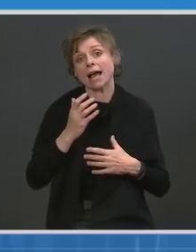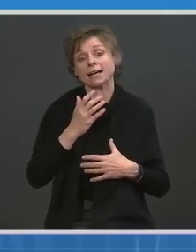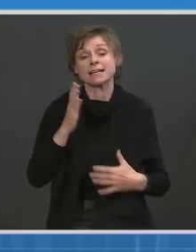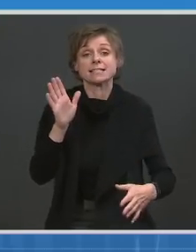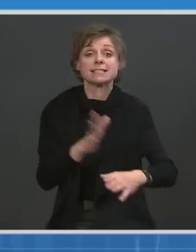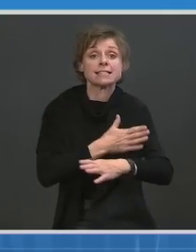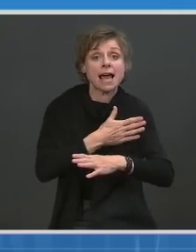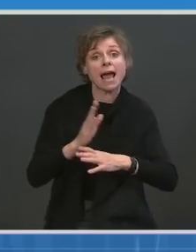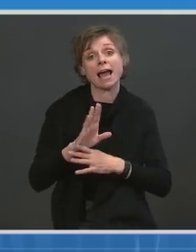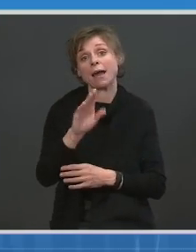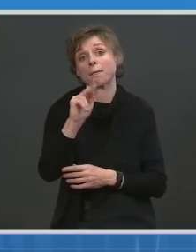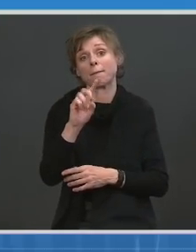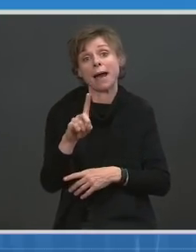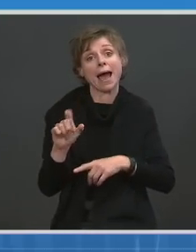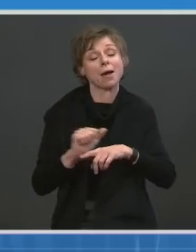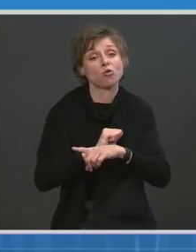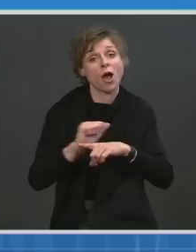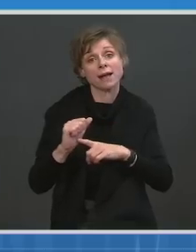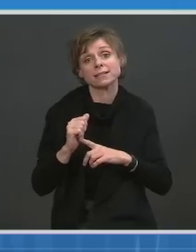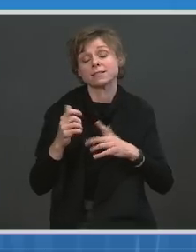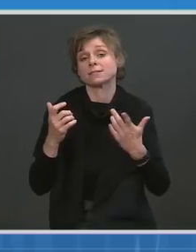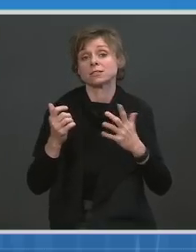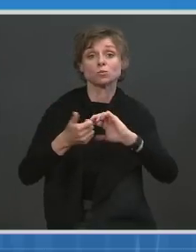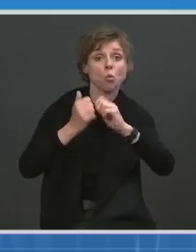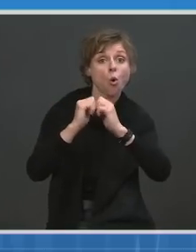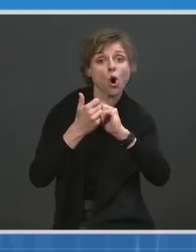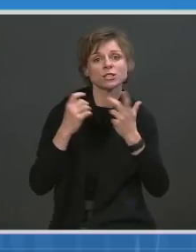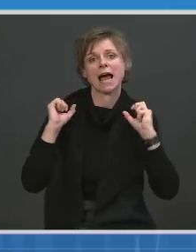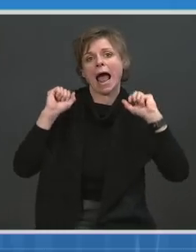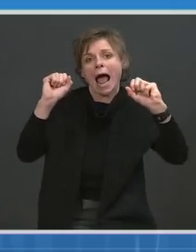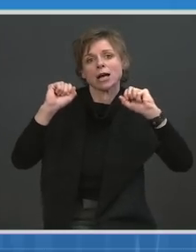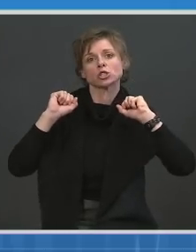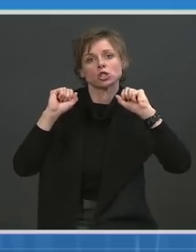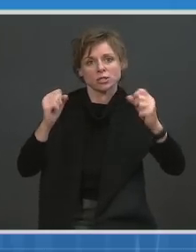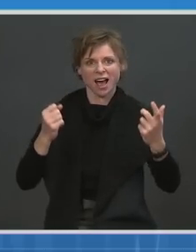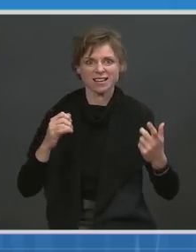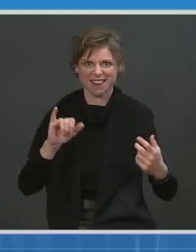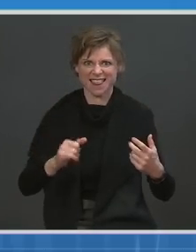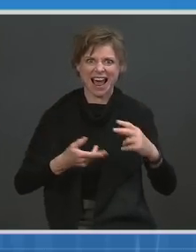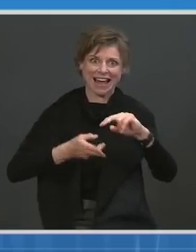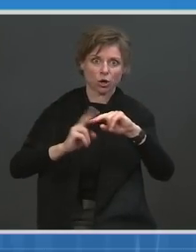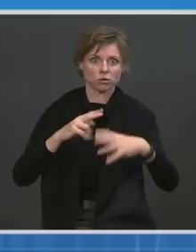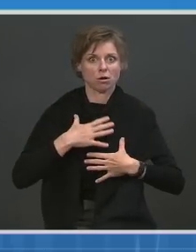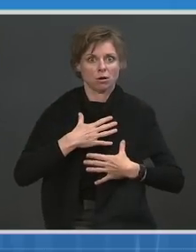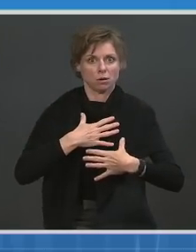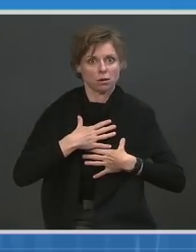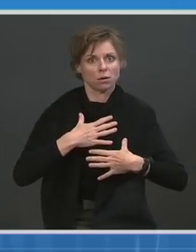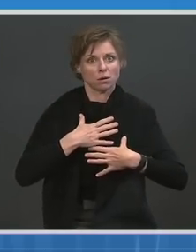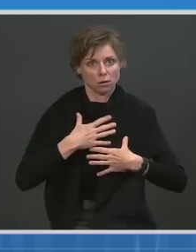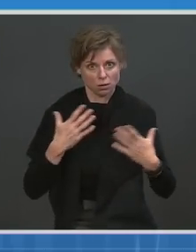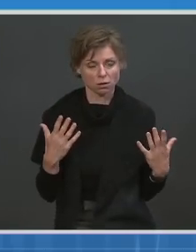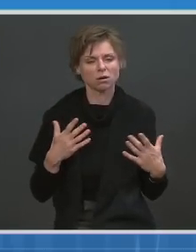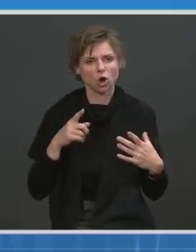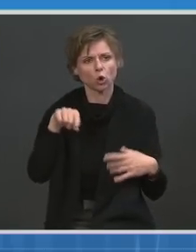and other activities that can increase exhalation -- these activities should be moved outdoors or to large,